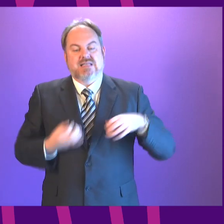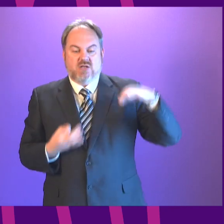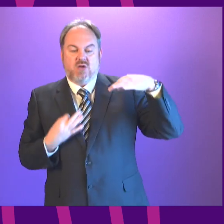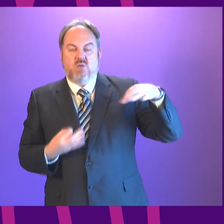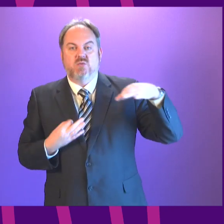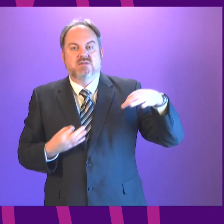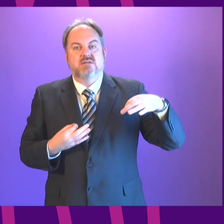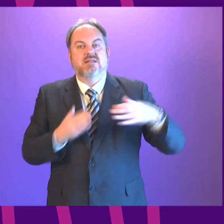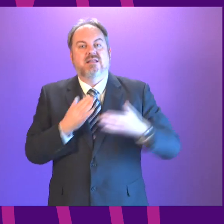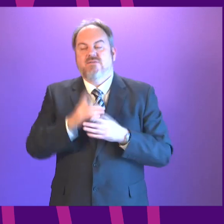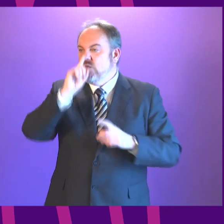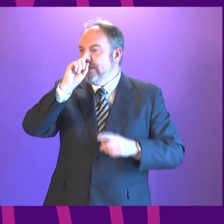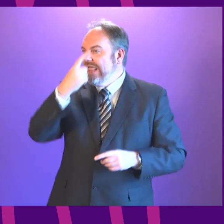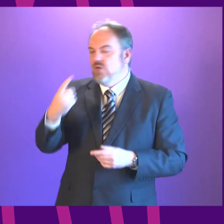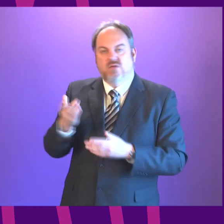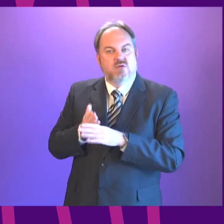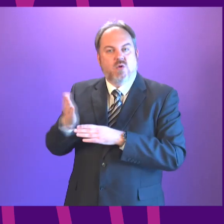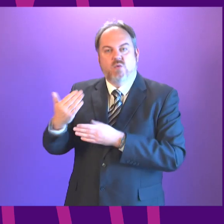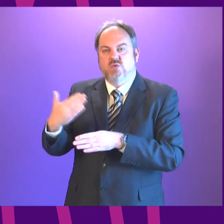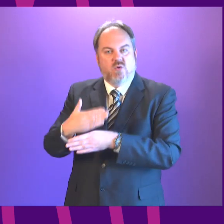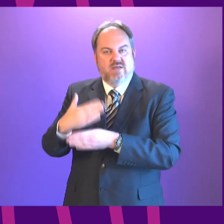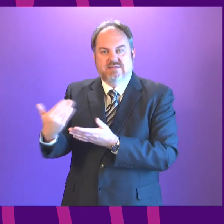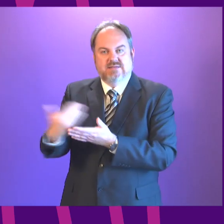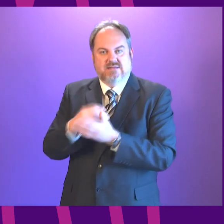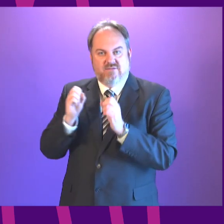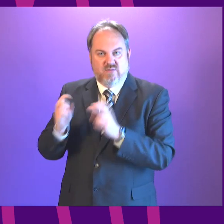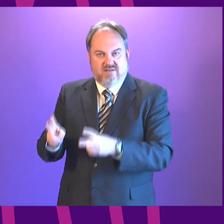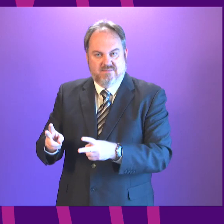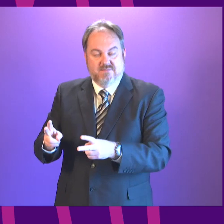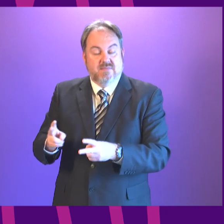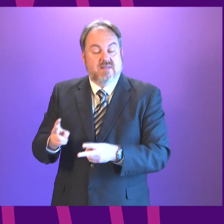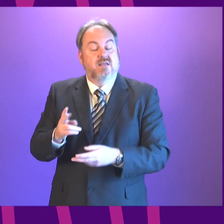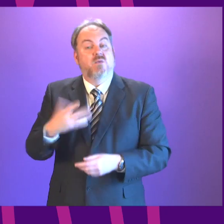pay if someone cannot safely go to work. The letter also provides details of how to get